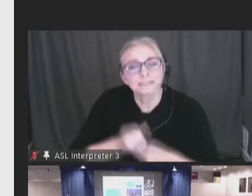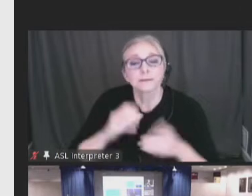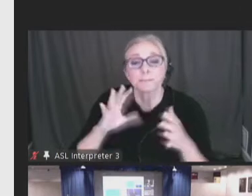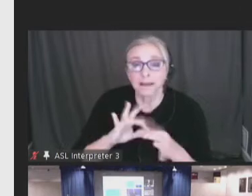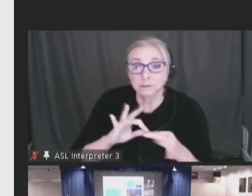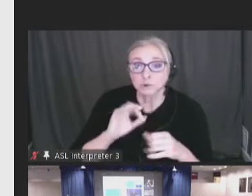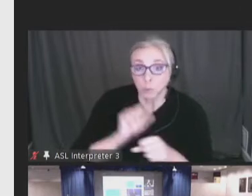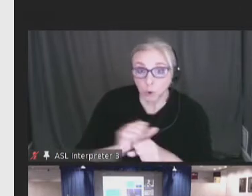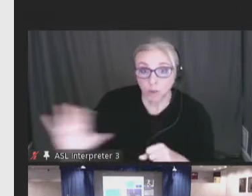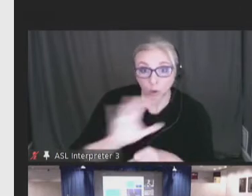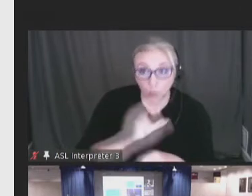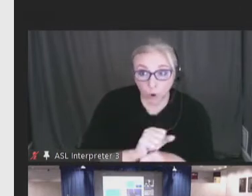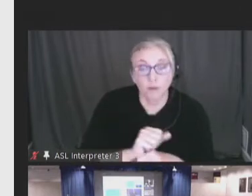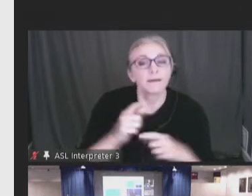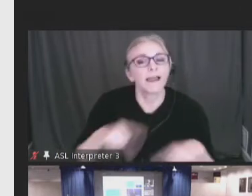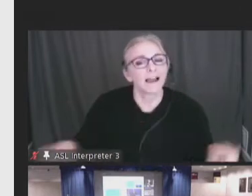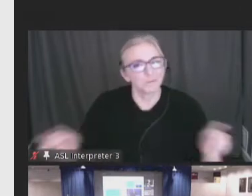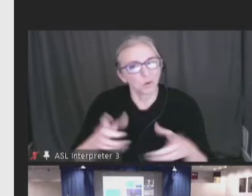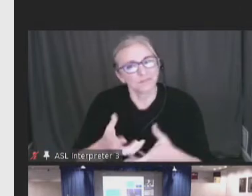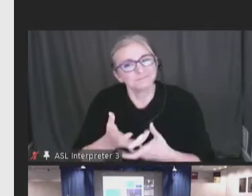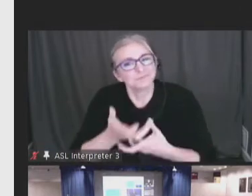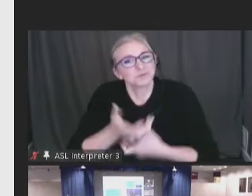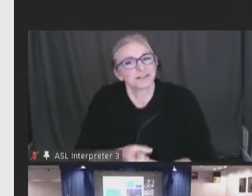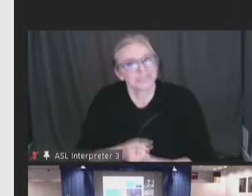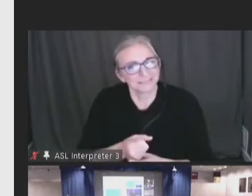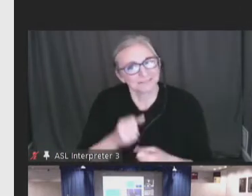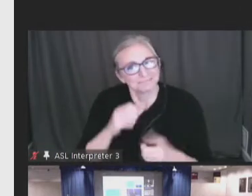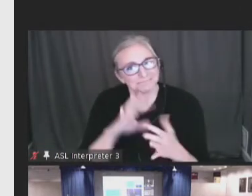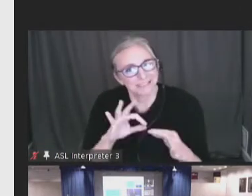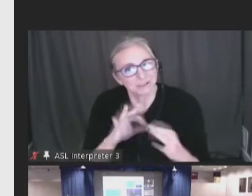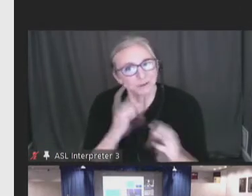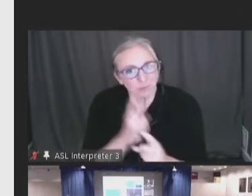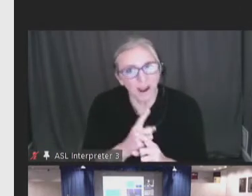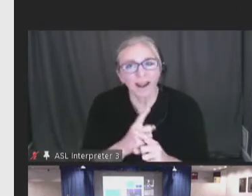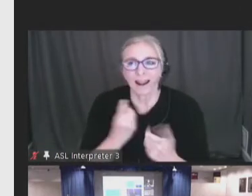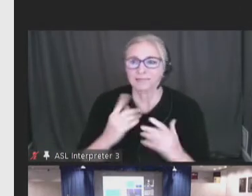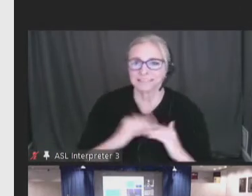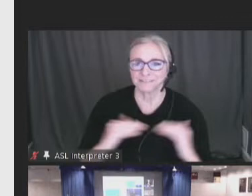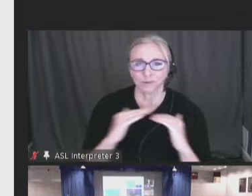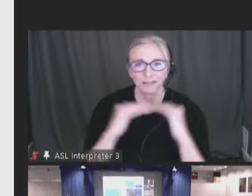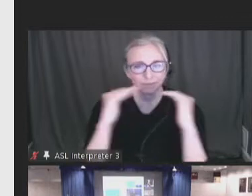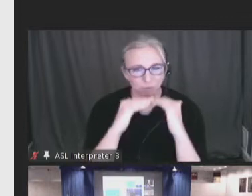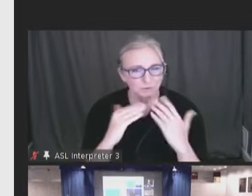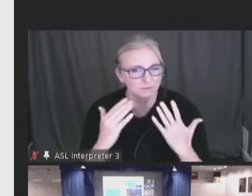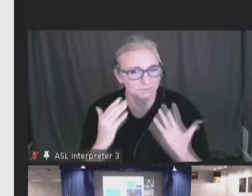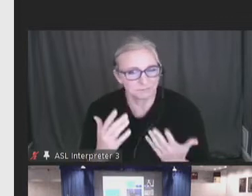we -- everyone's a trusted messenger, right, at all various levels of influence, whether it's a